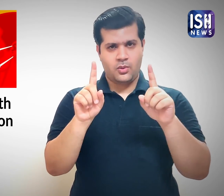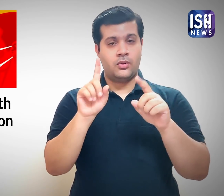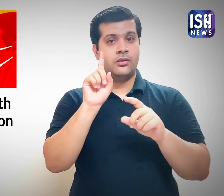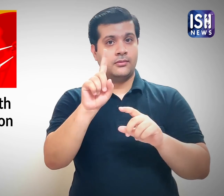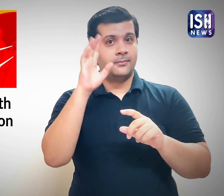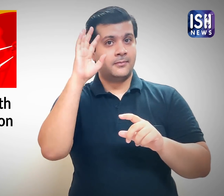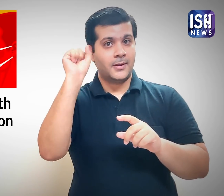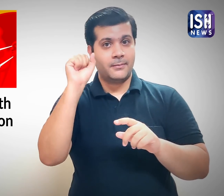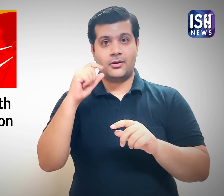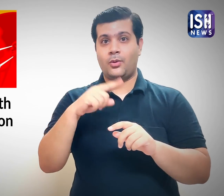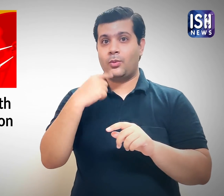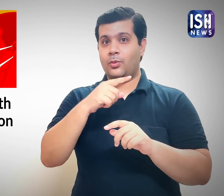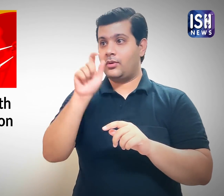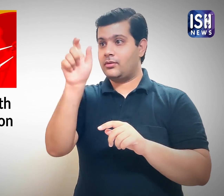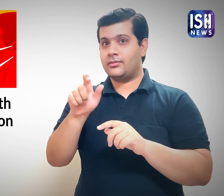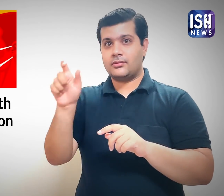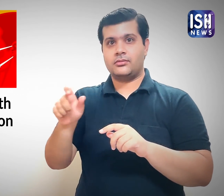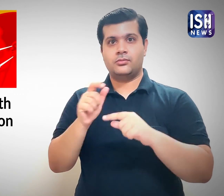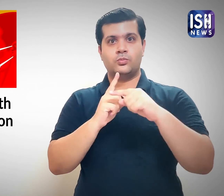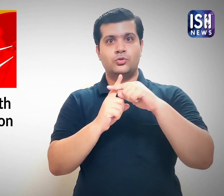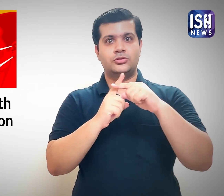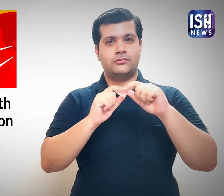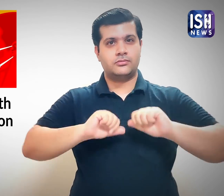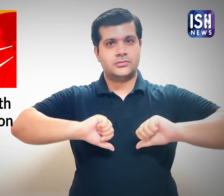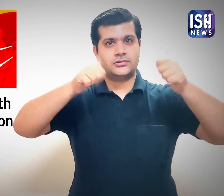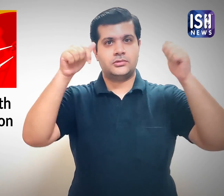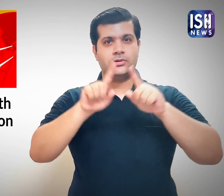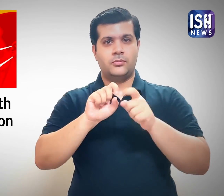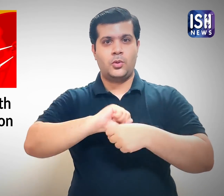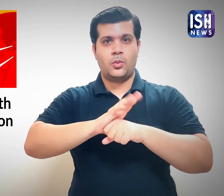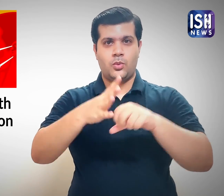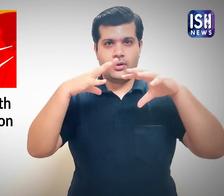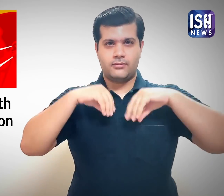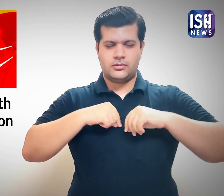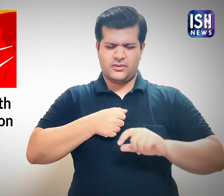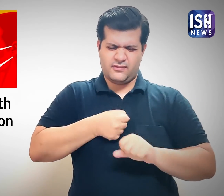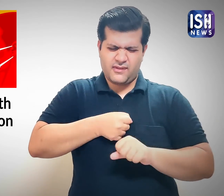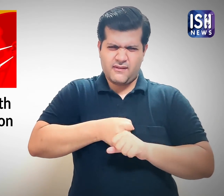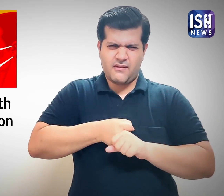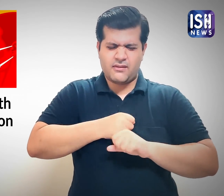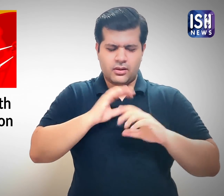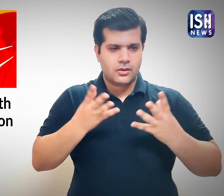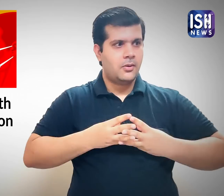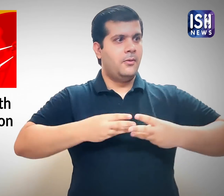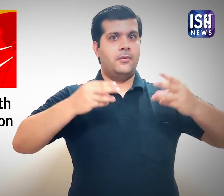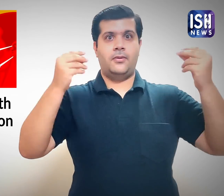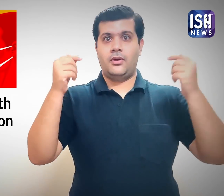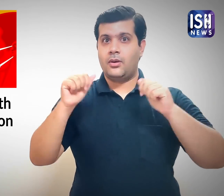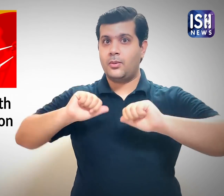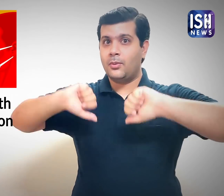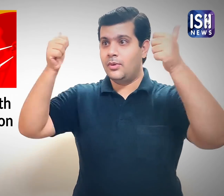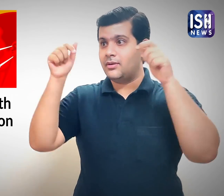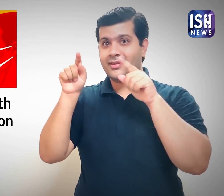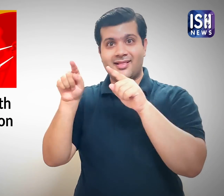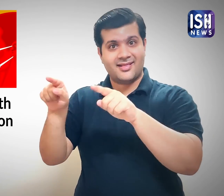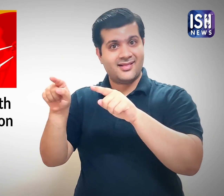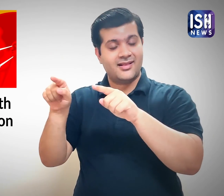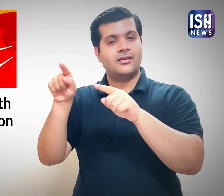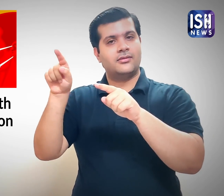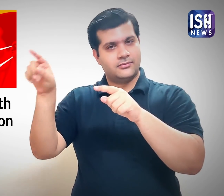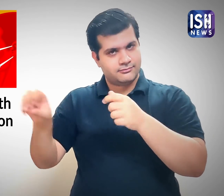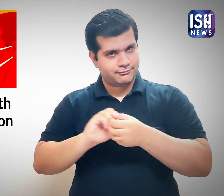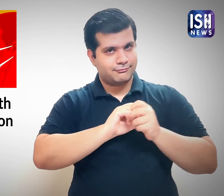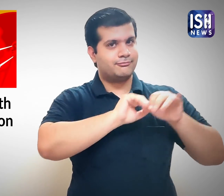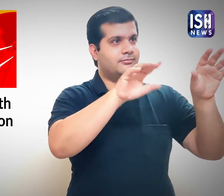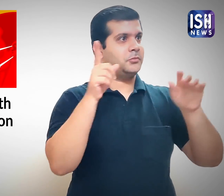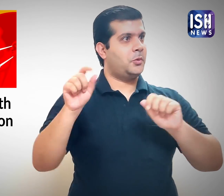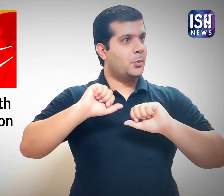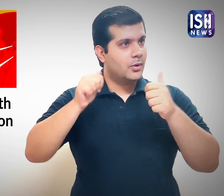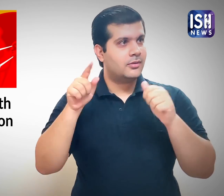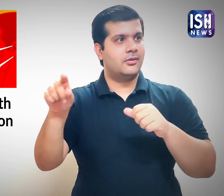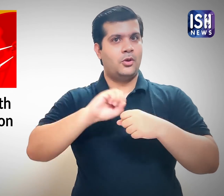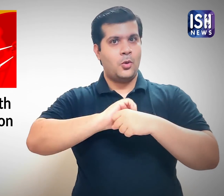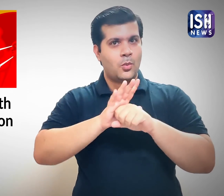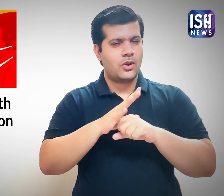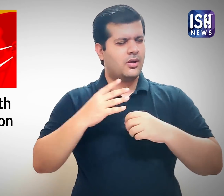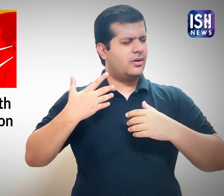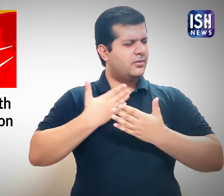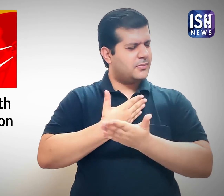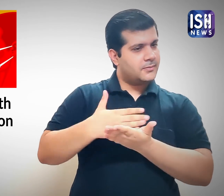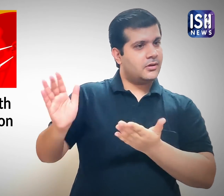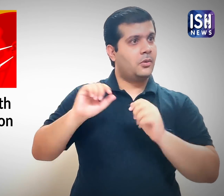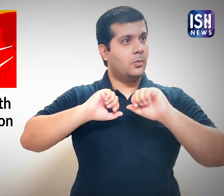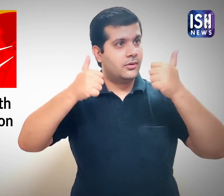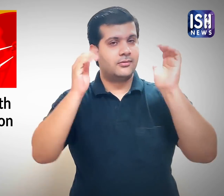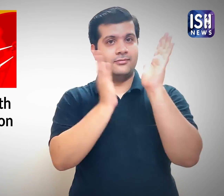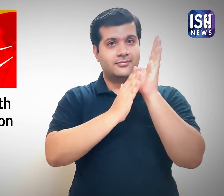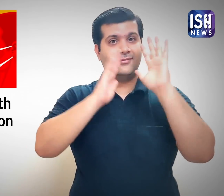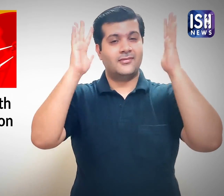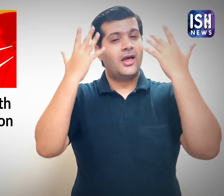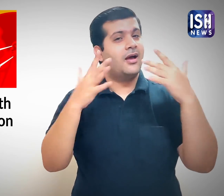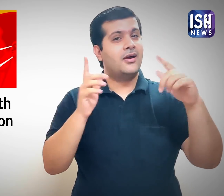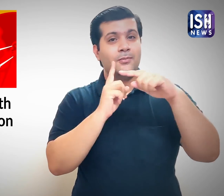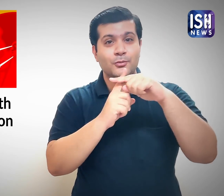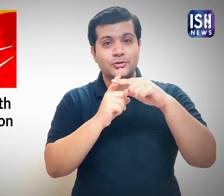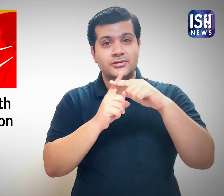But remember to share positive stories of those who have recovered from COVID-19